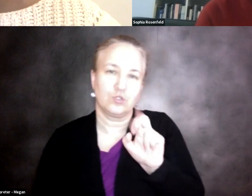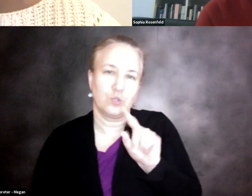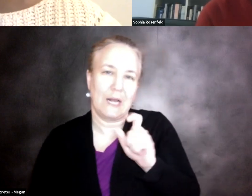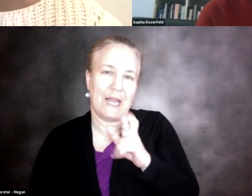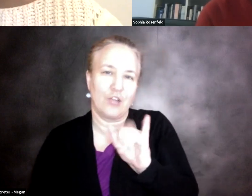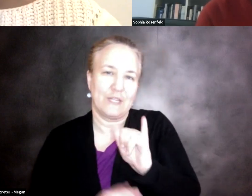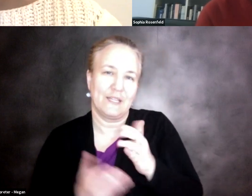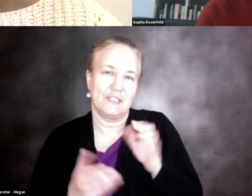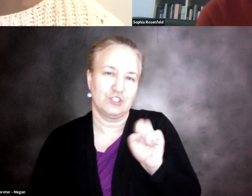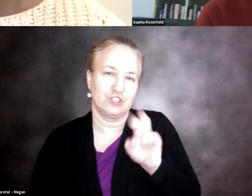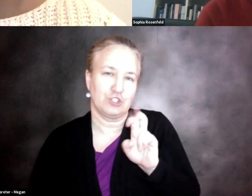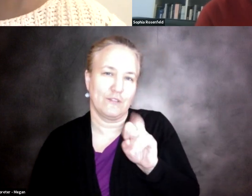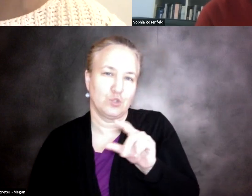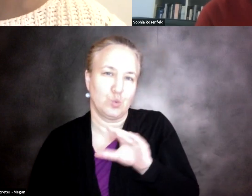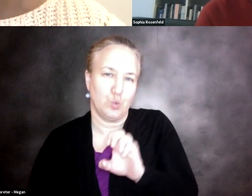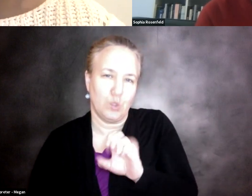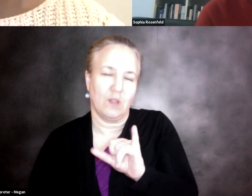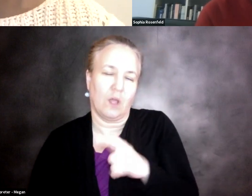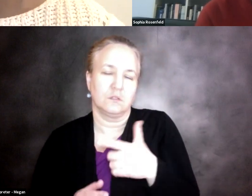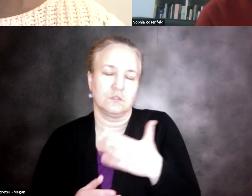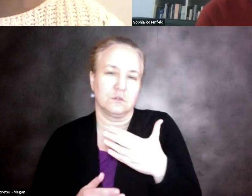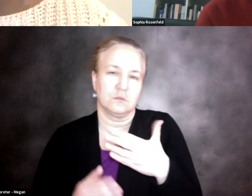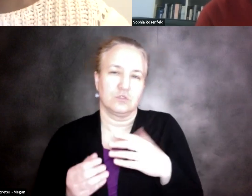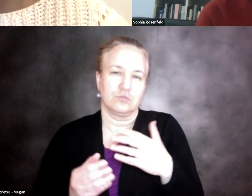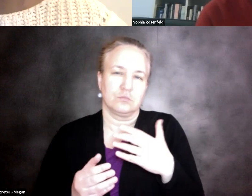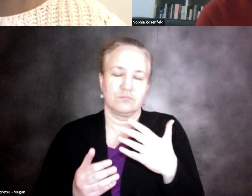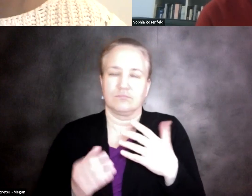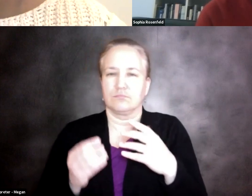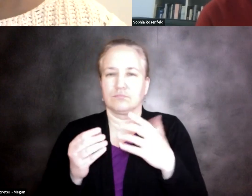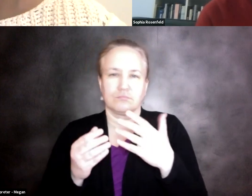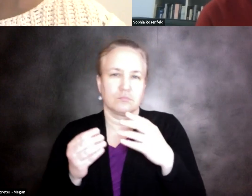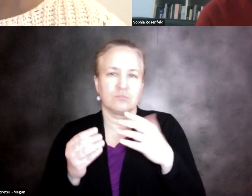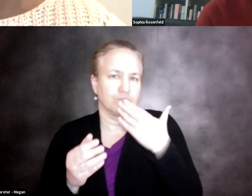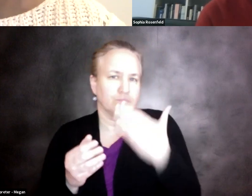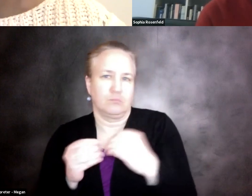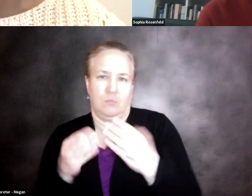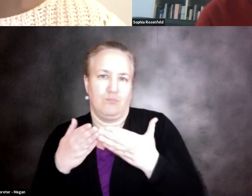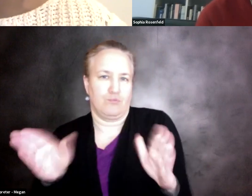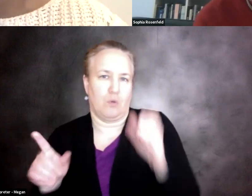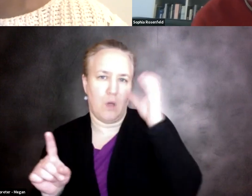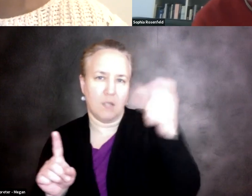is a good, broader concept that accommodates that.